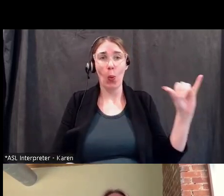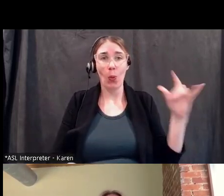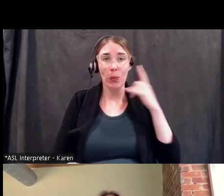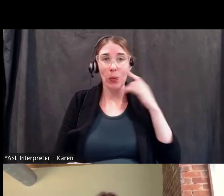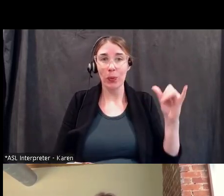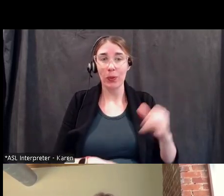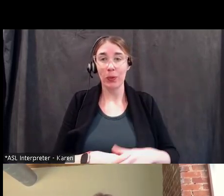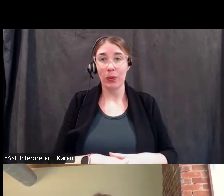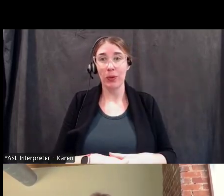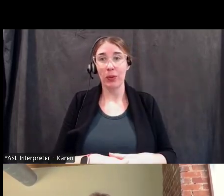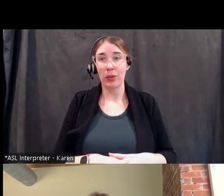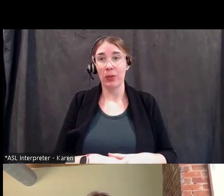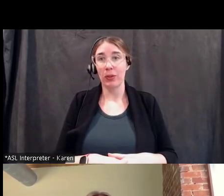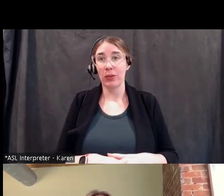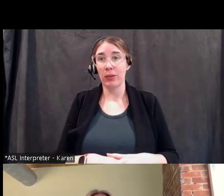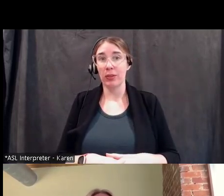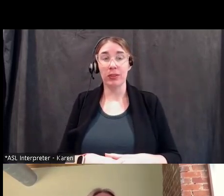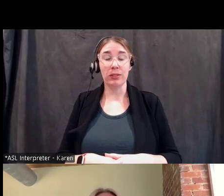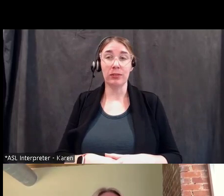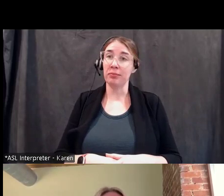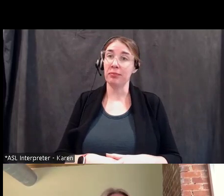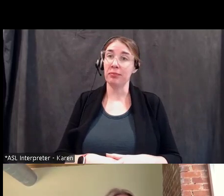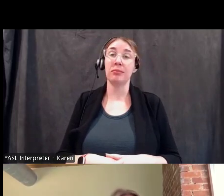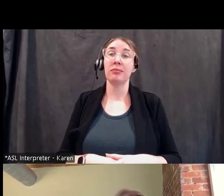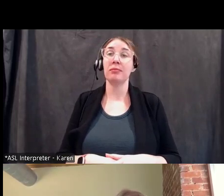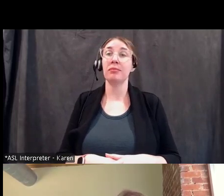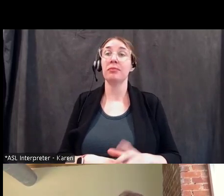So here in Georgia, hiking and outdoor is very popular.